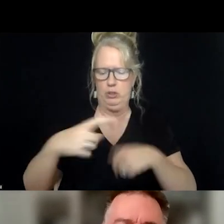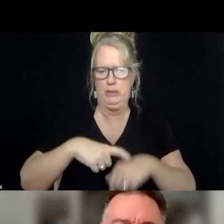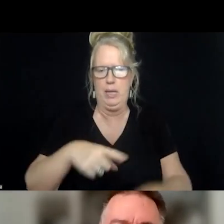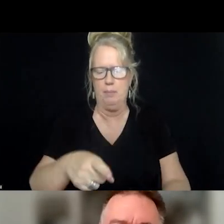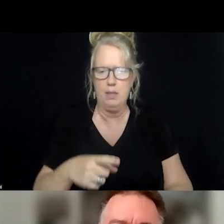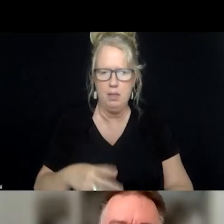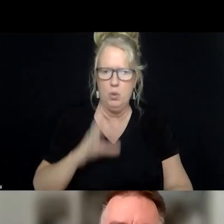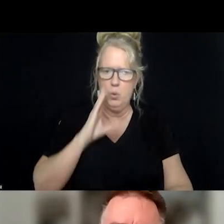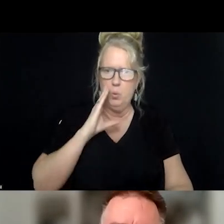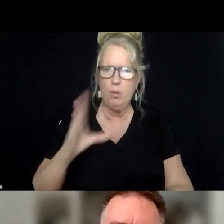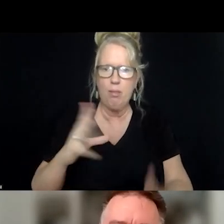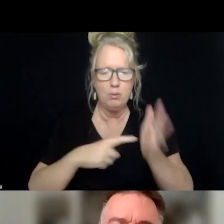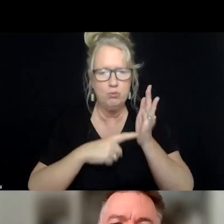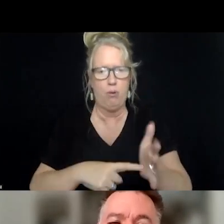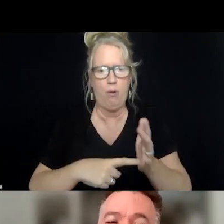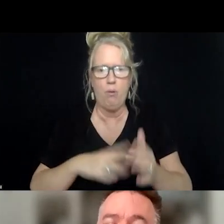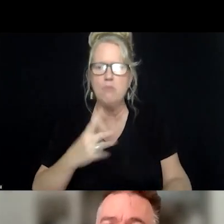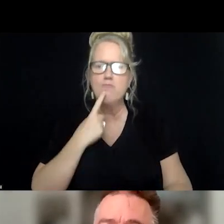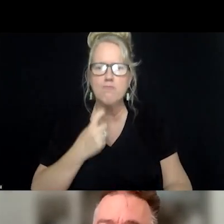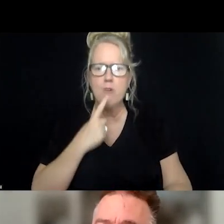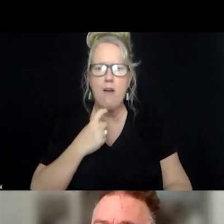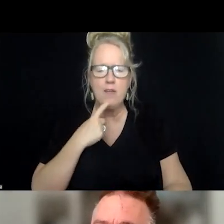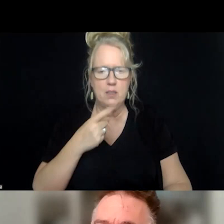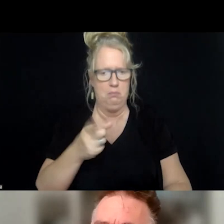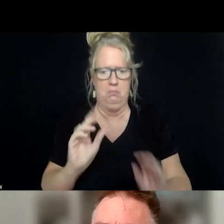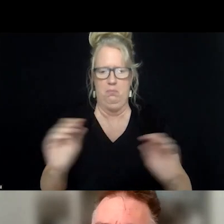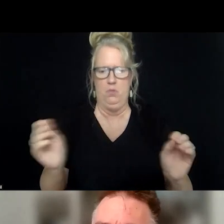IT IS GOING TO SHOW IN RED IF I DON'T HAVE A CRISIS SYSTEM ON THE